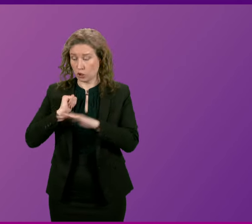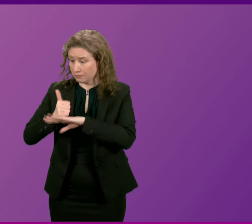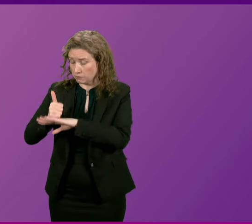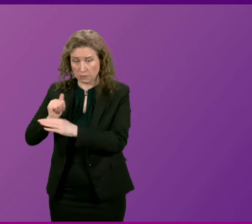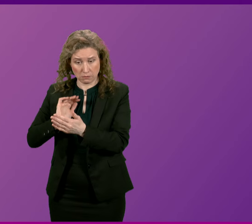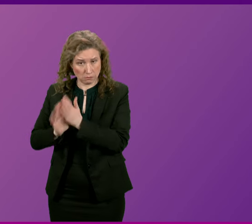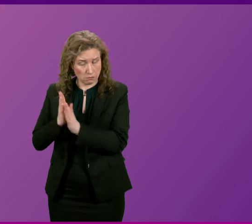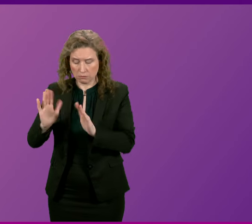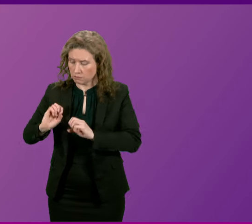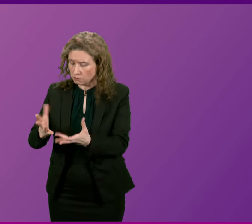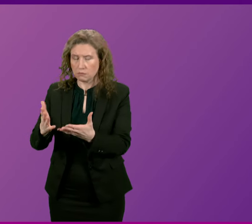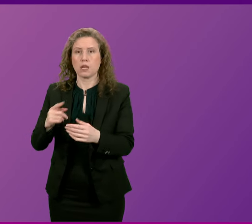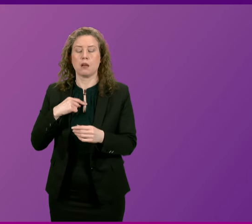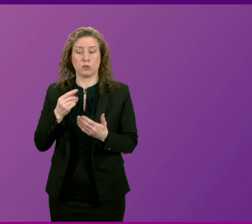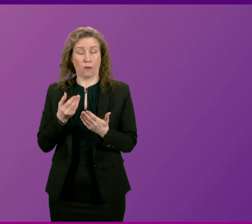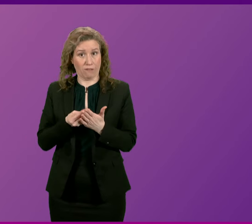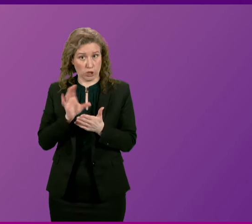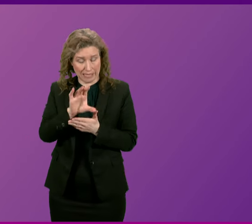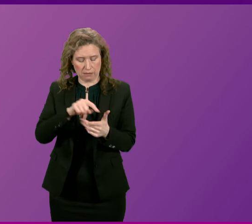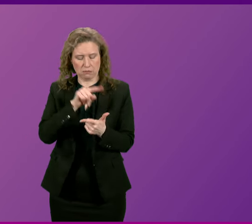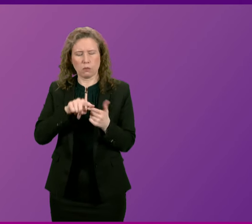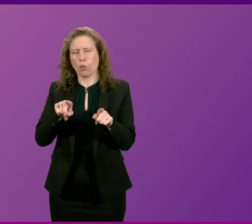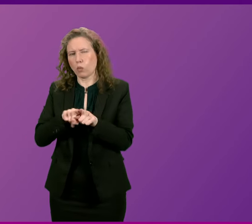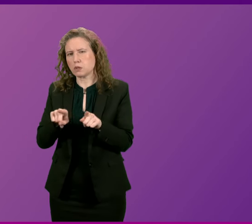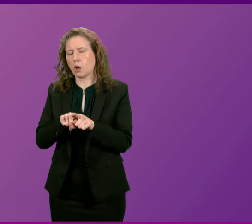Alongside that direct funding, we are confident that our significant wider